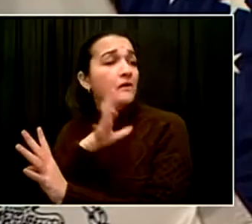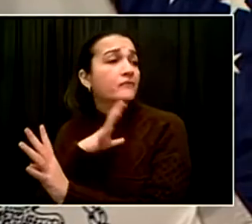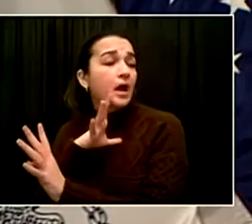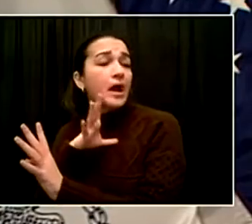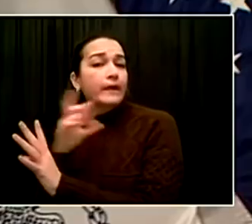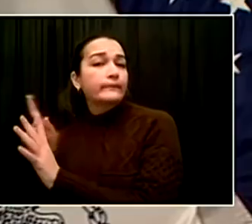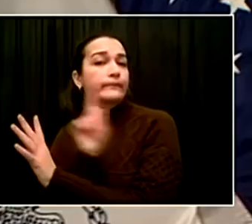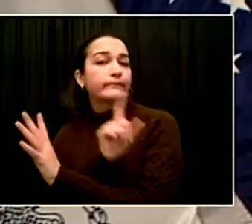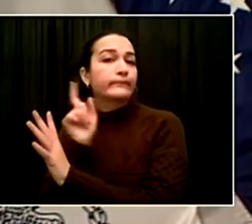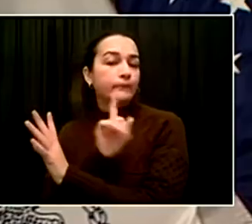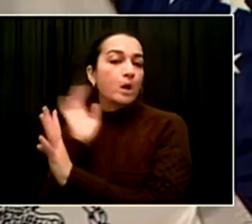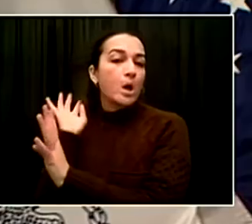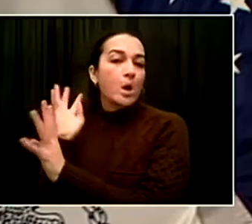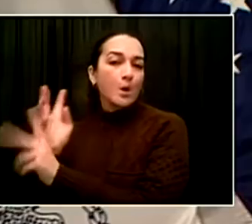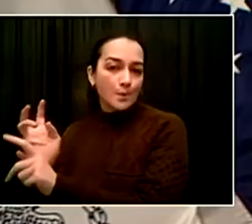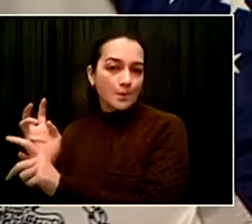IT IS MORE, MORE, MORE.